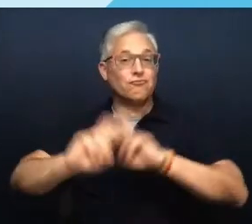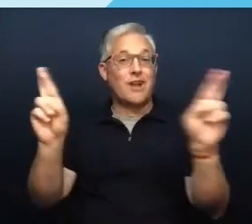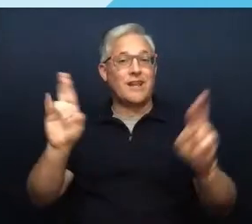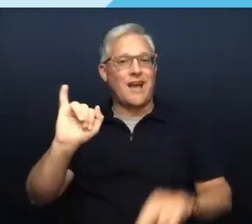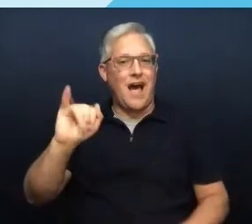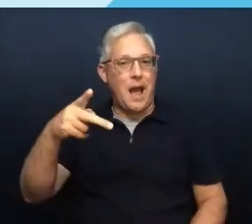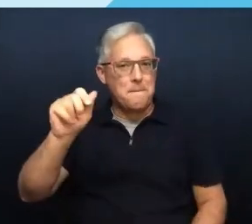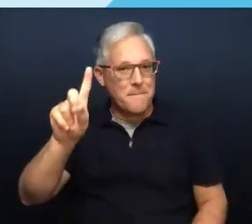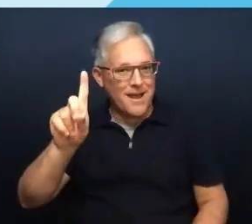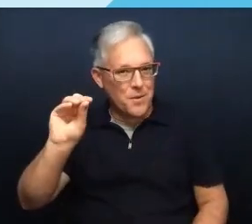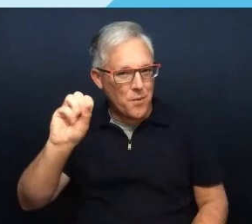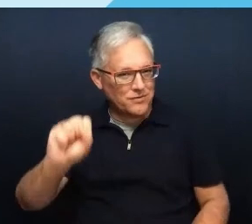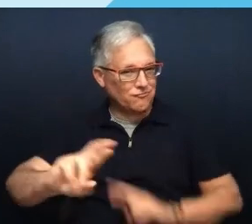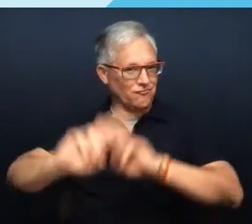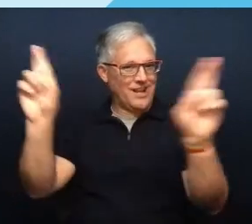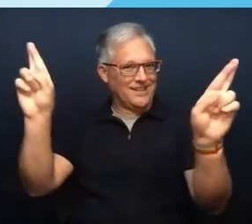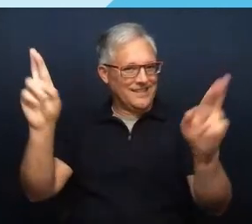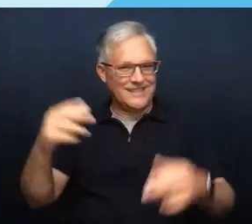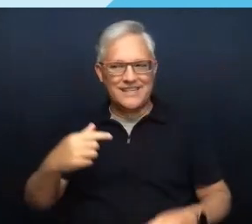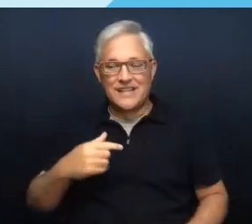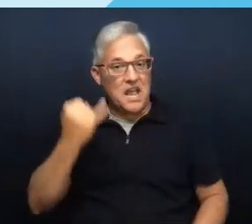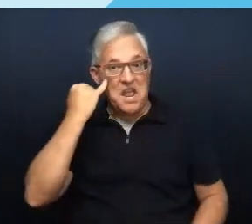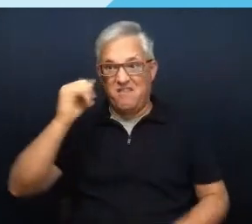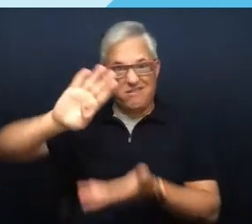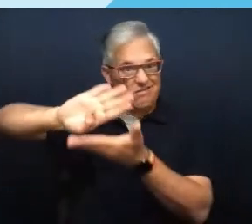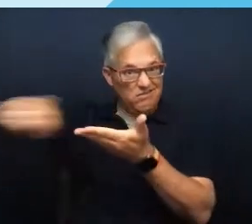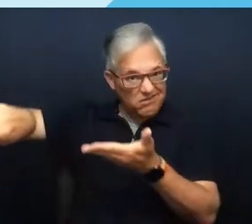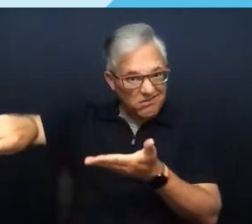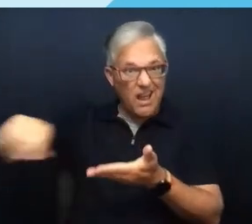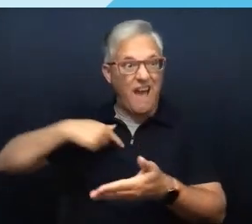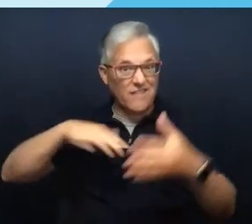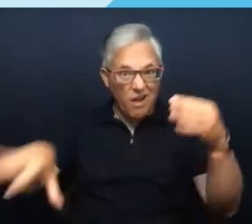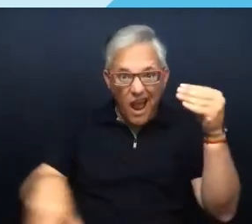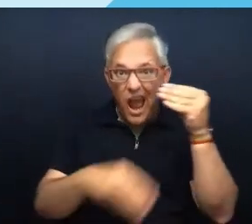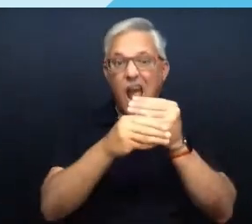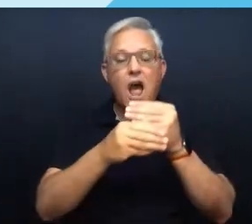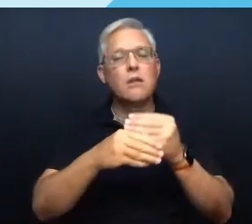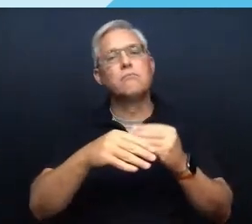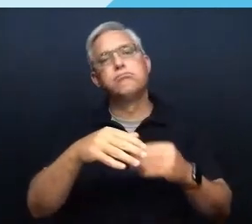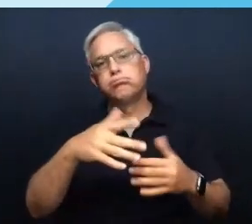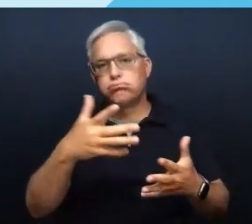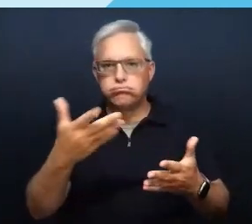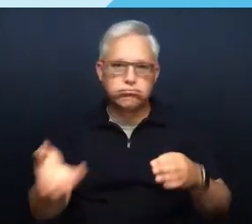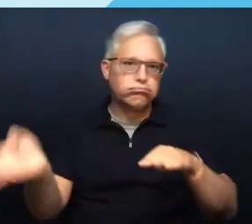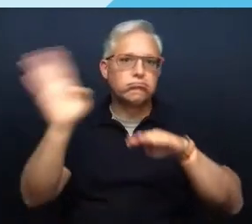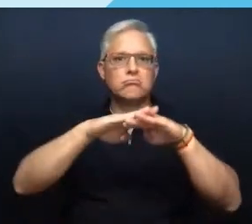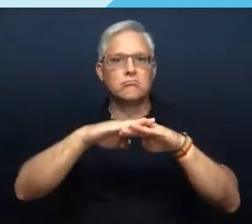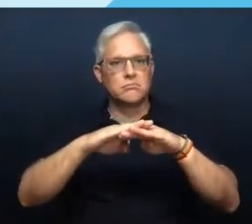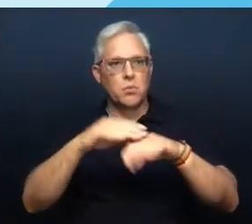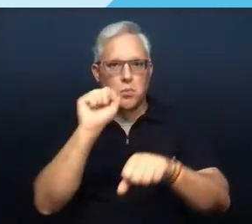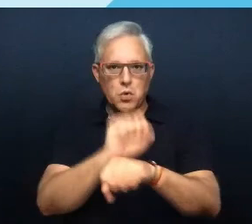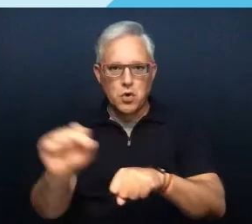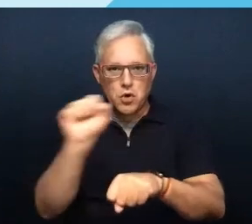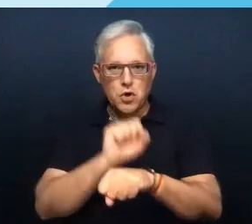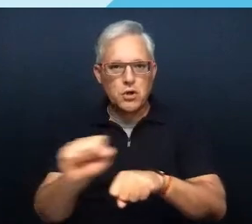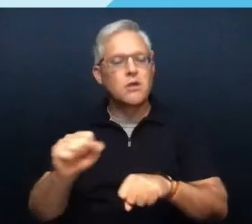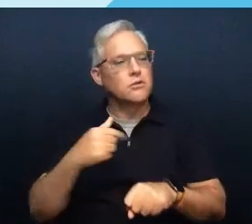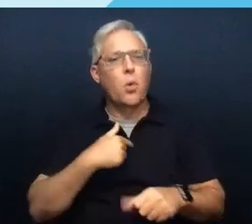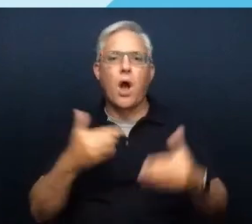challenging for me to support. So whereas I can just do these things, the same as the kids, except that it's, as you could tell, my voiceover is talking, not